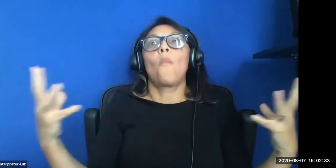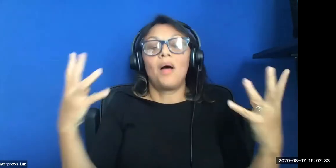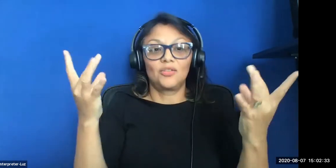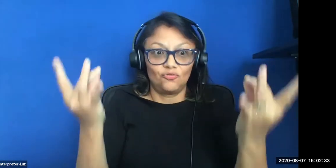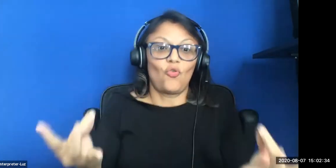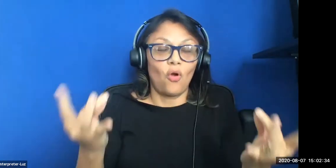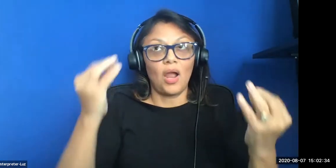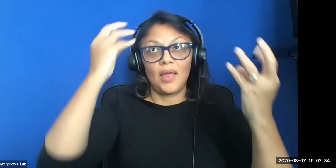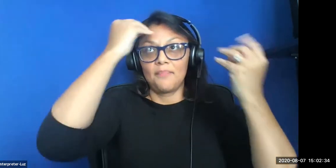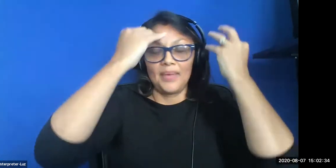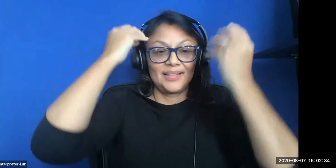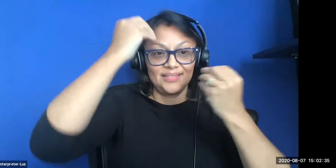Channelle Charest: But I'm the type of person. That's pretty resistant